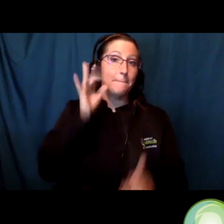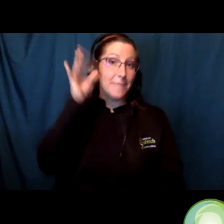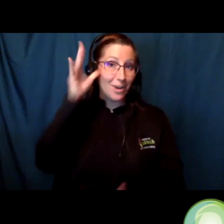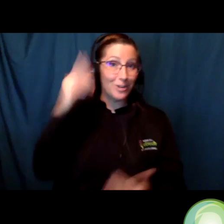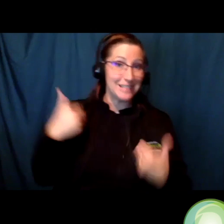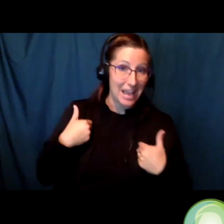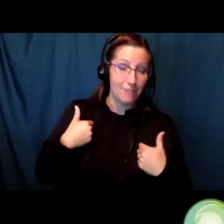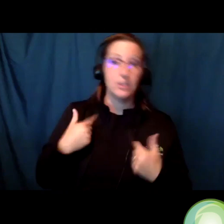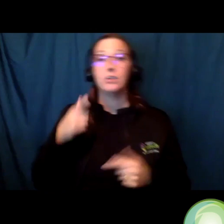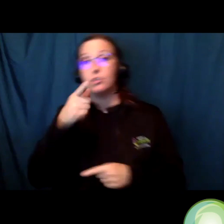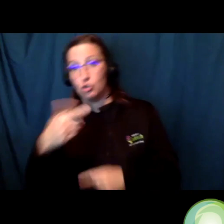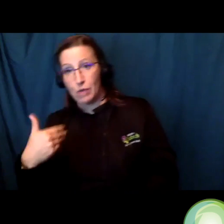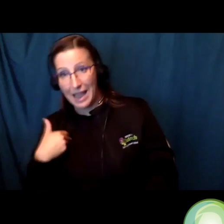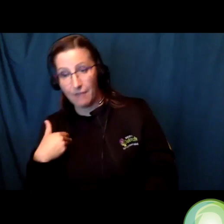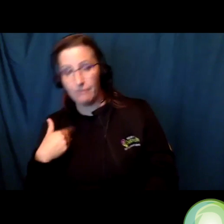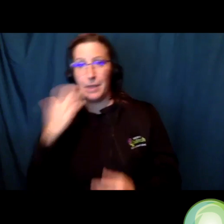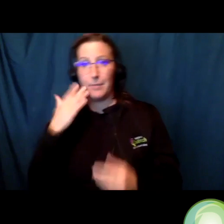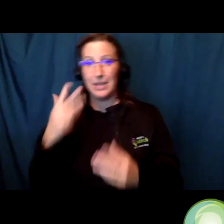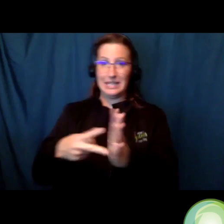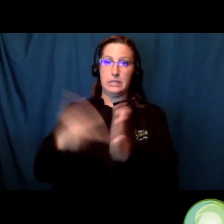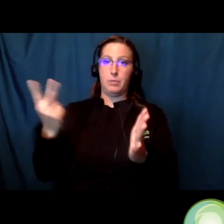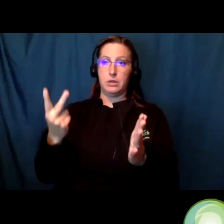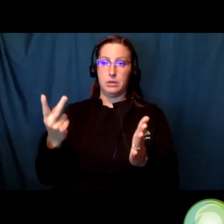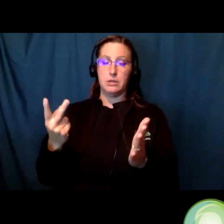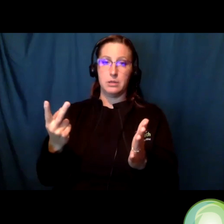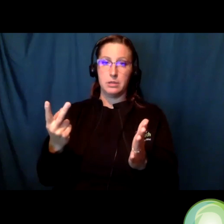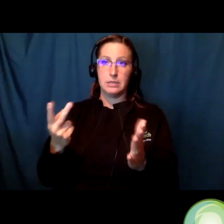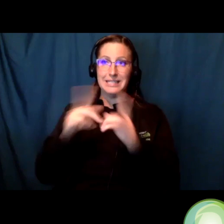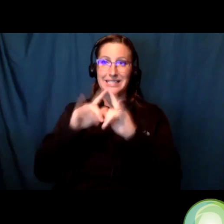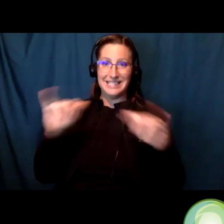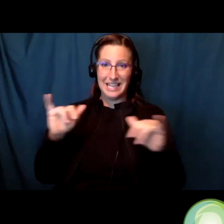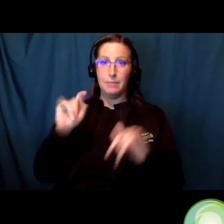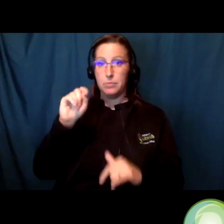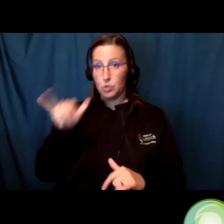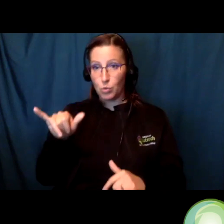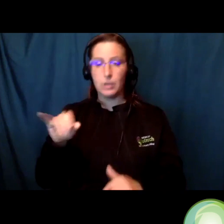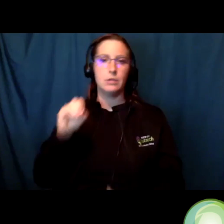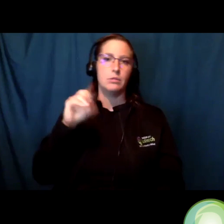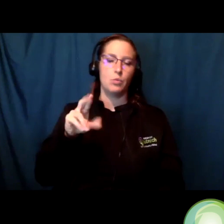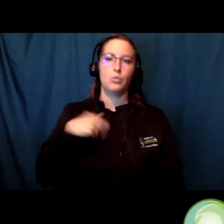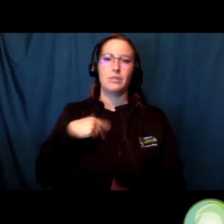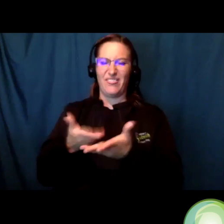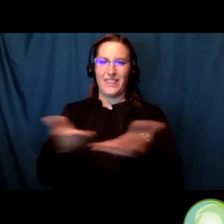so you can maybe have duplications of the toys or the items that you're using or something,